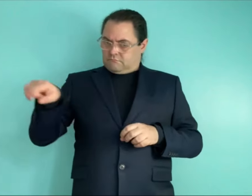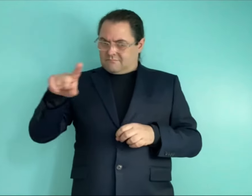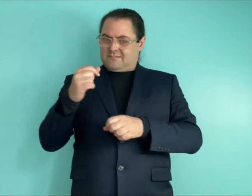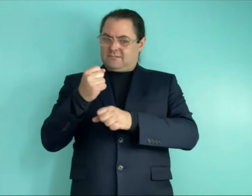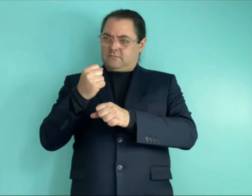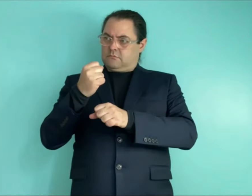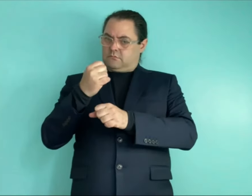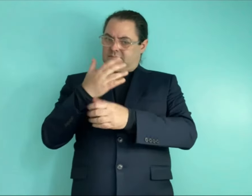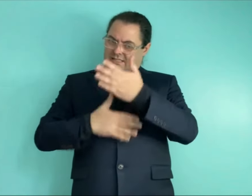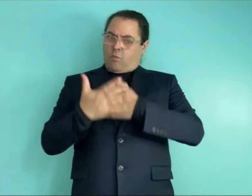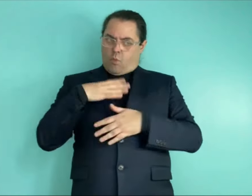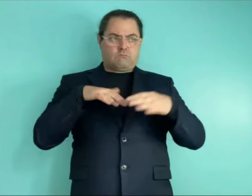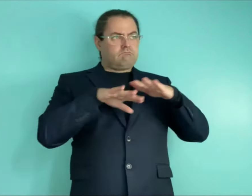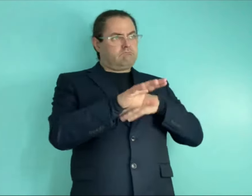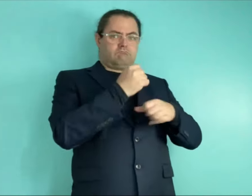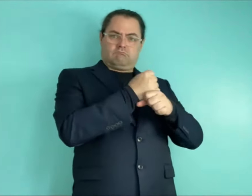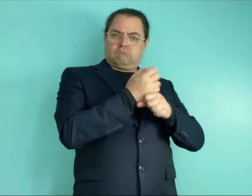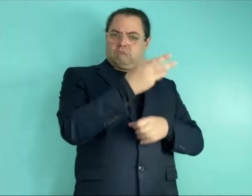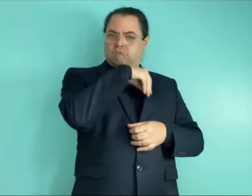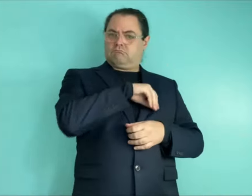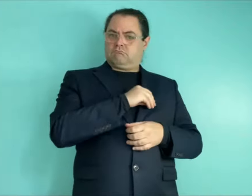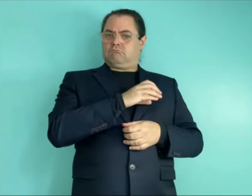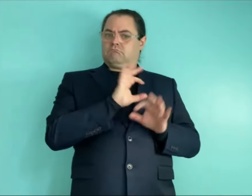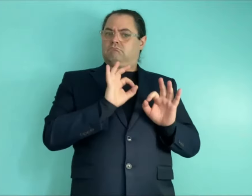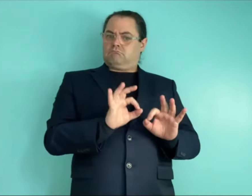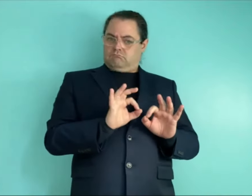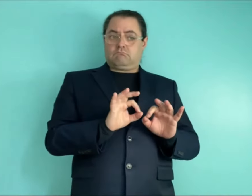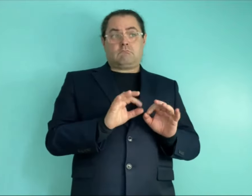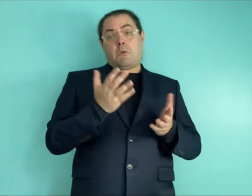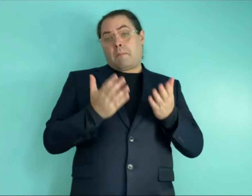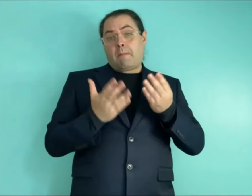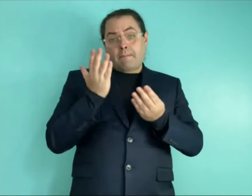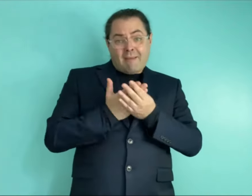also to mention that access to financial services, which would see some persons with disabilities